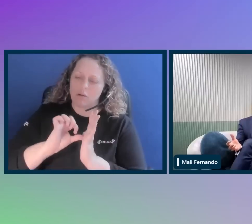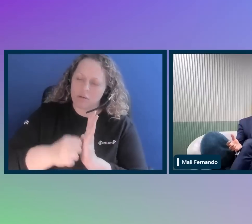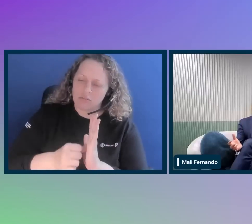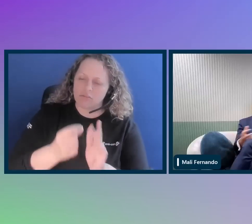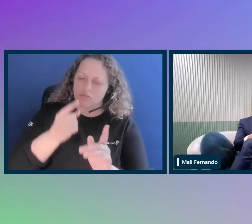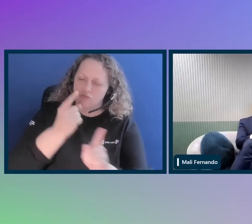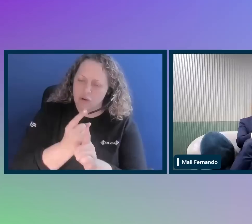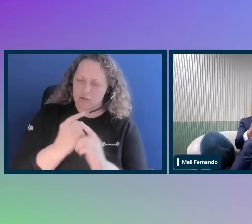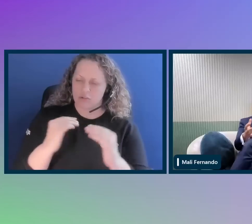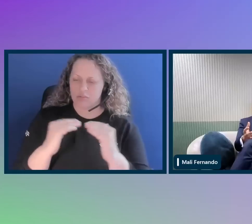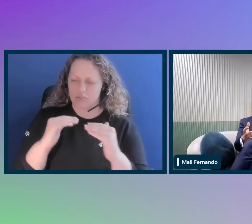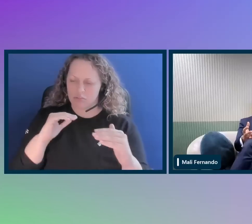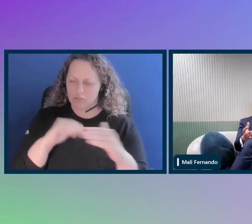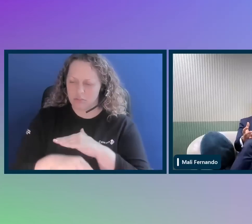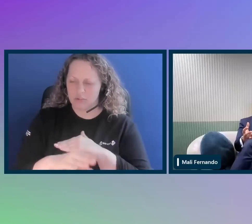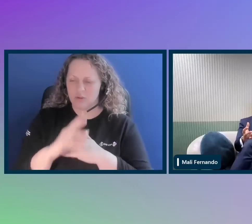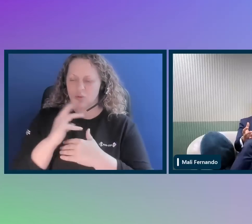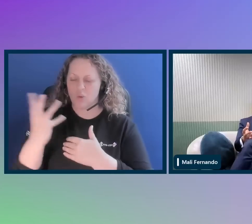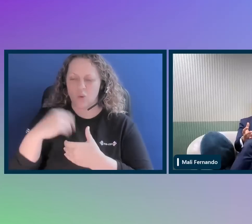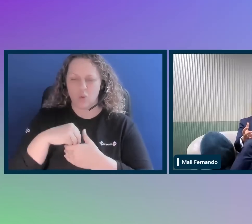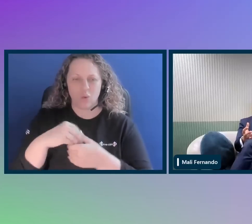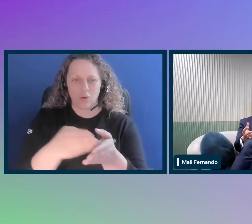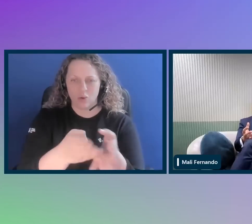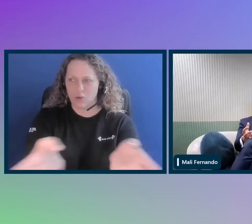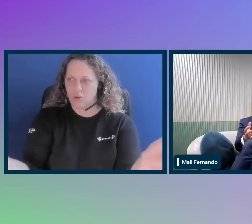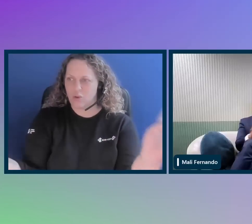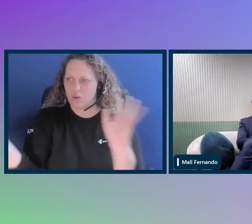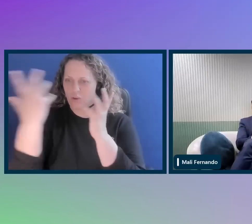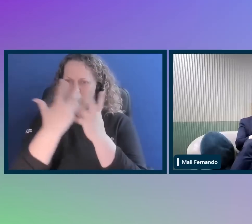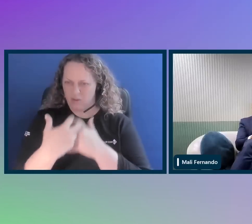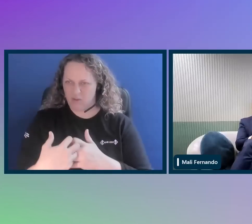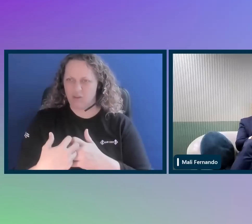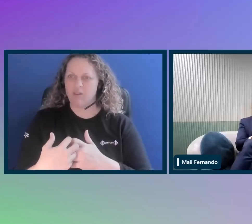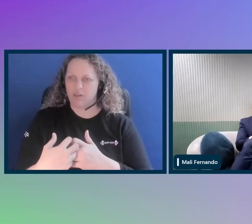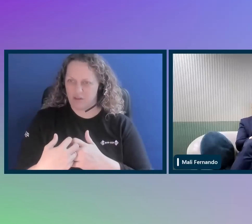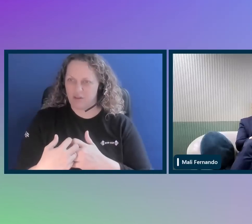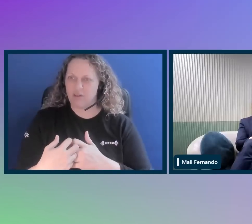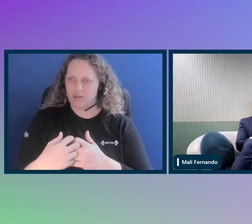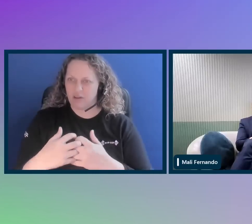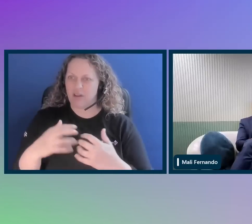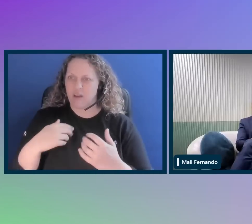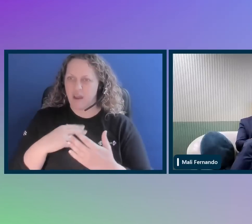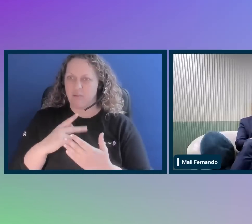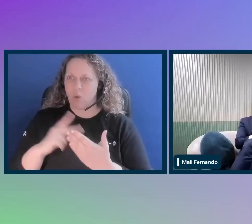to either include a broader group of people or inadvertently if they don't have the right skills,